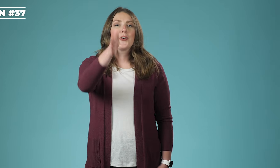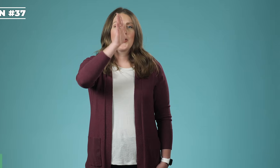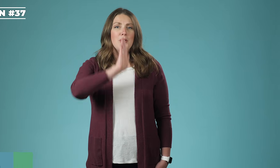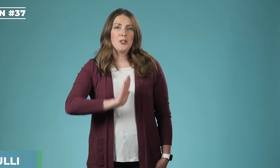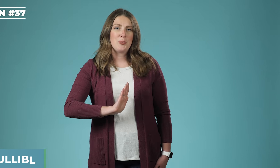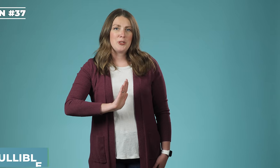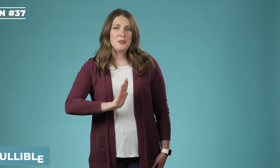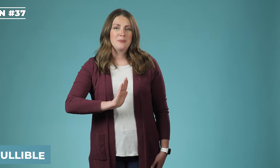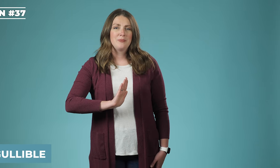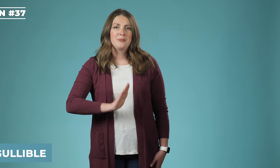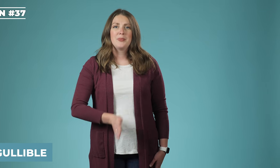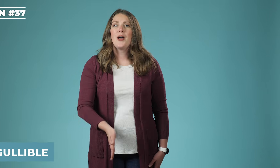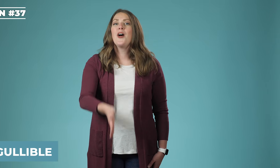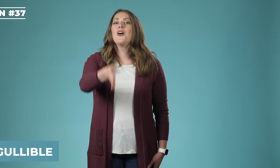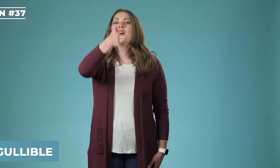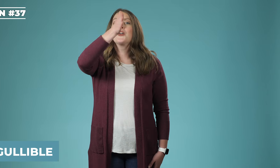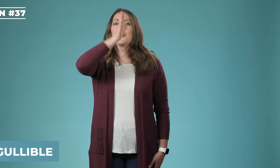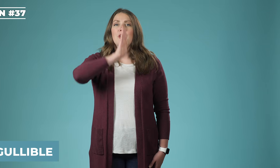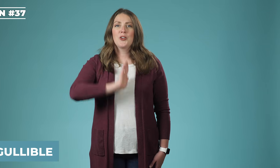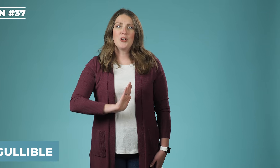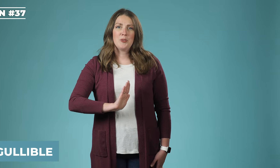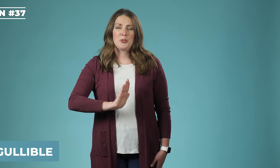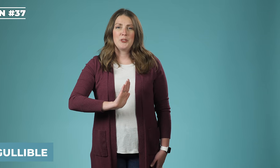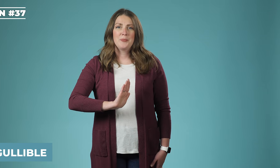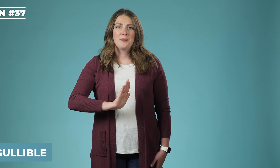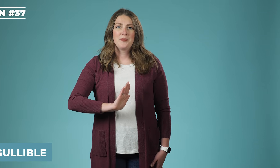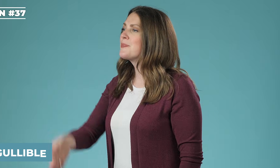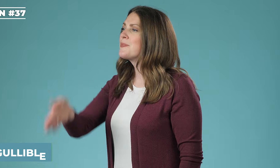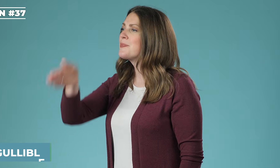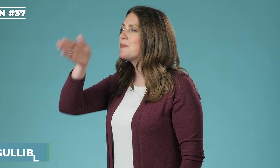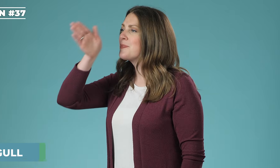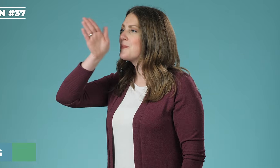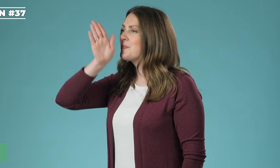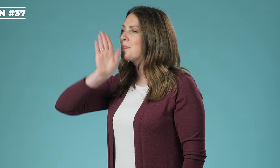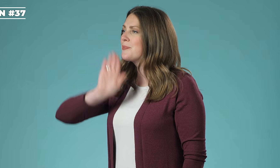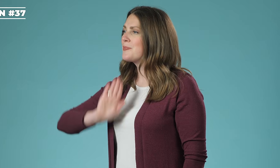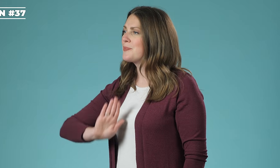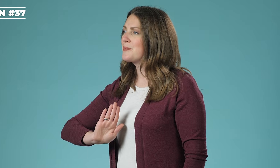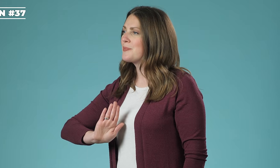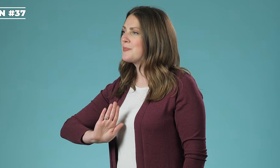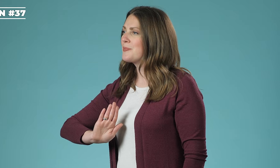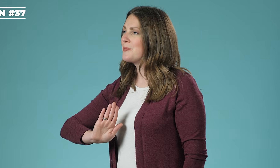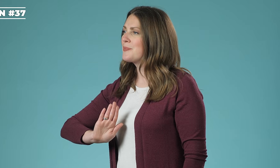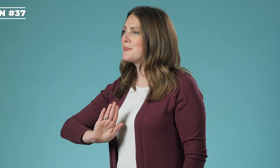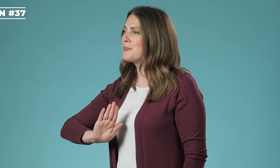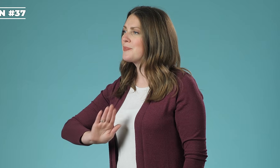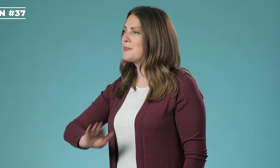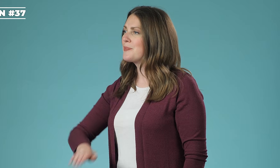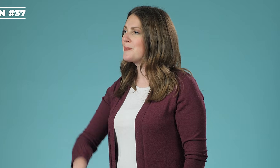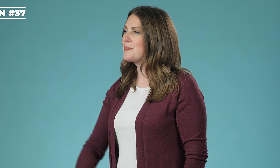Gullible, gullible. You have this B-shaped hand coming down